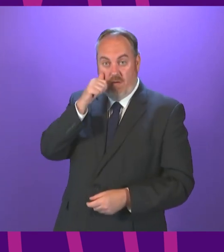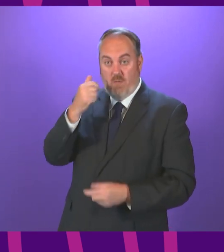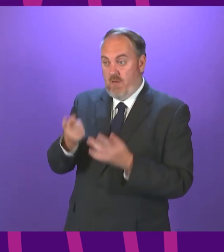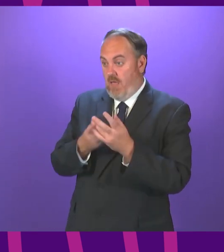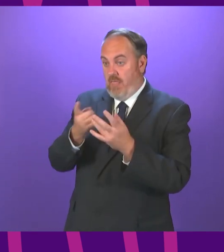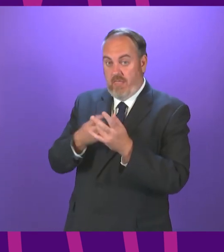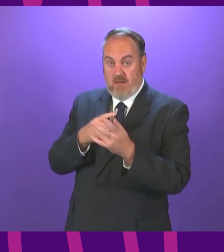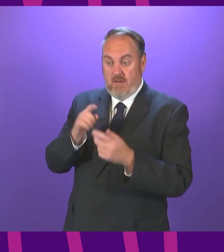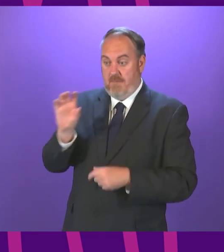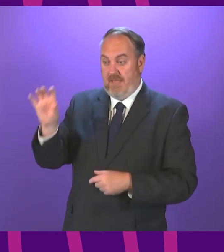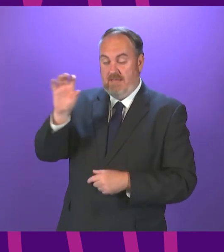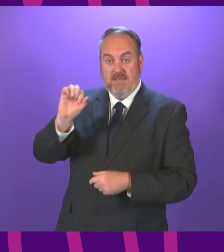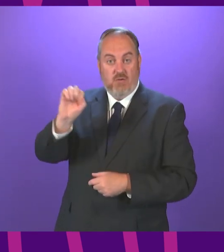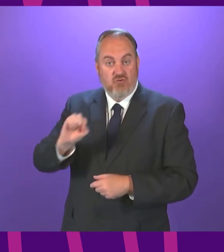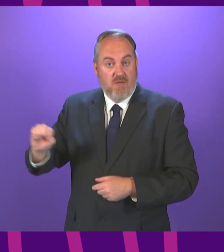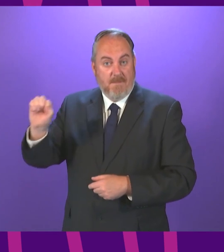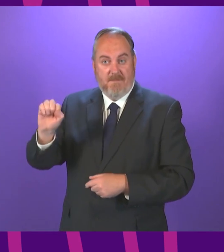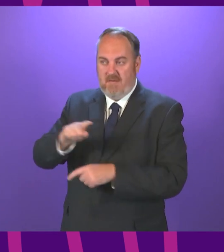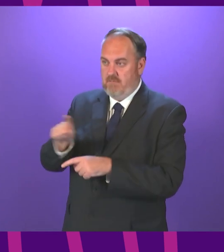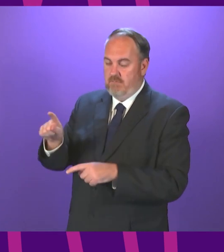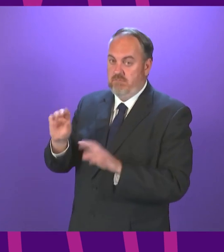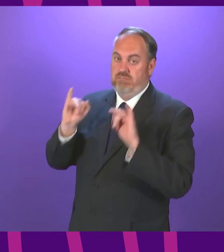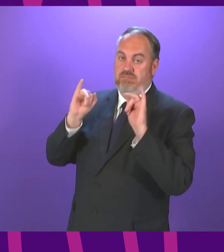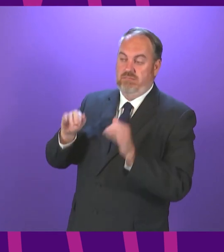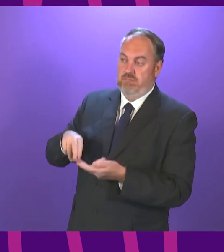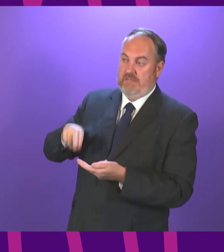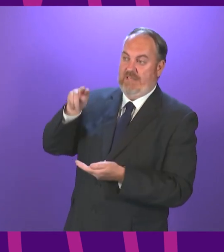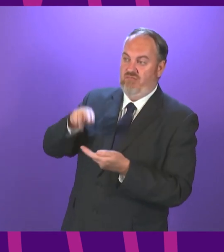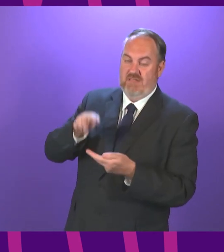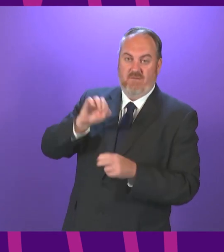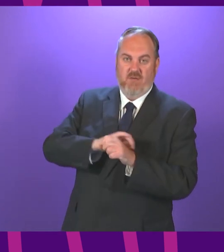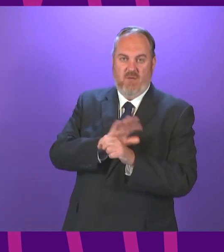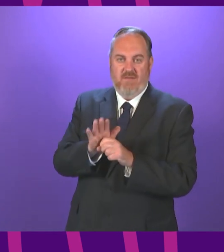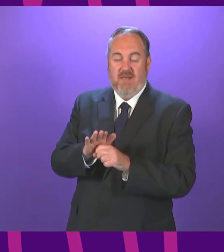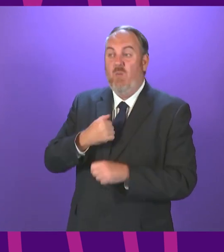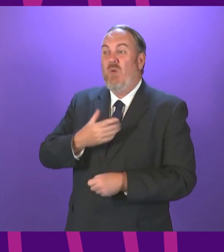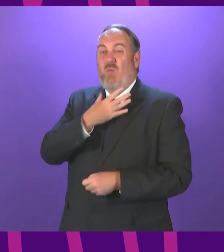and Europe. We desperately want to get everybody back to normal but we will set back our efforts